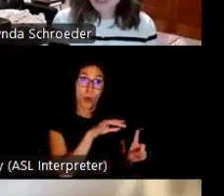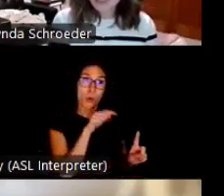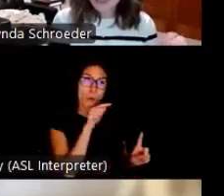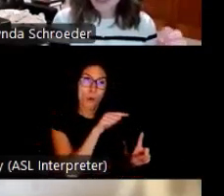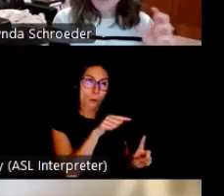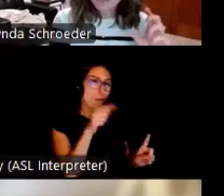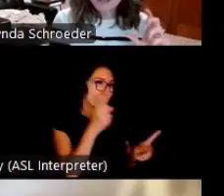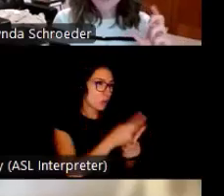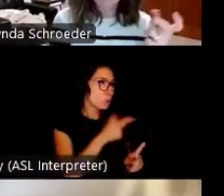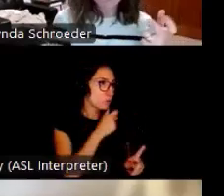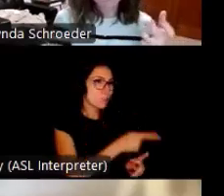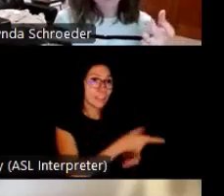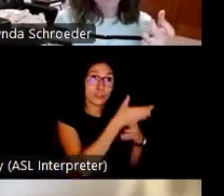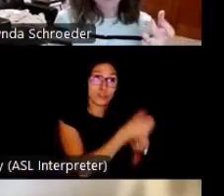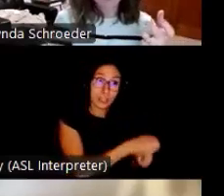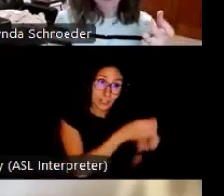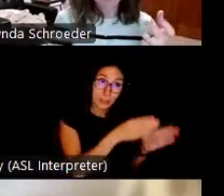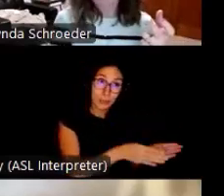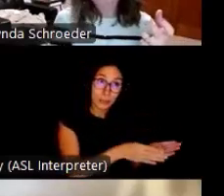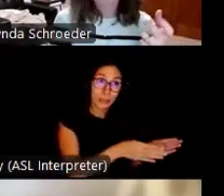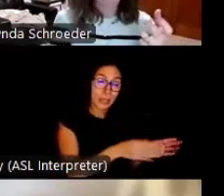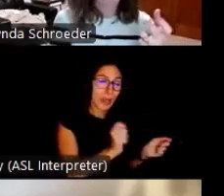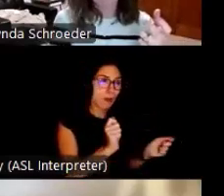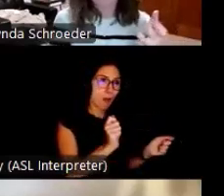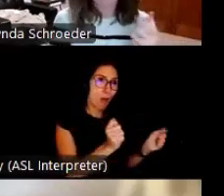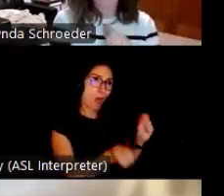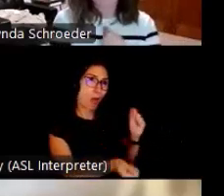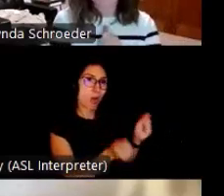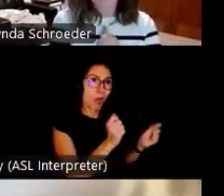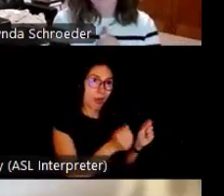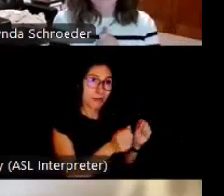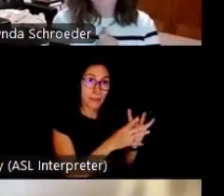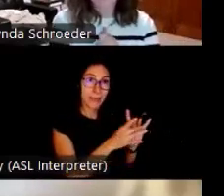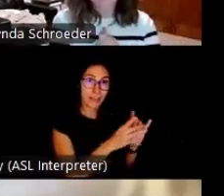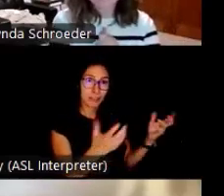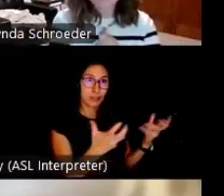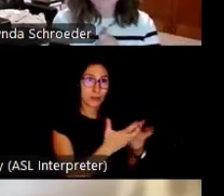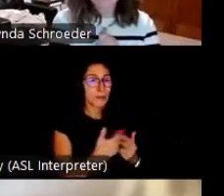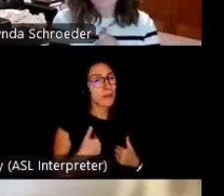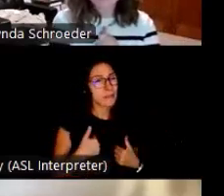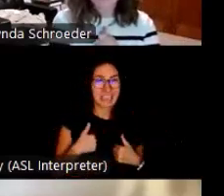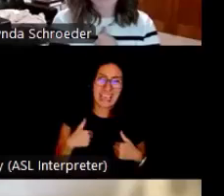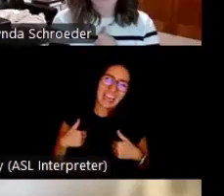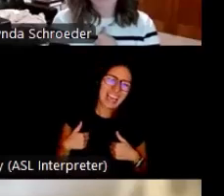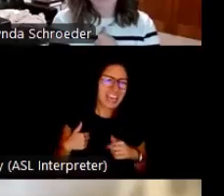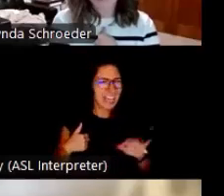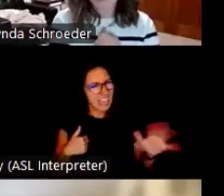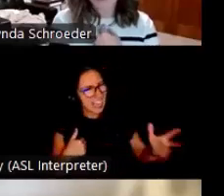and flipping the message a little bit. It maybe isn't the message I wanted them to send. As a public health practitioner, I